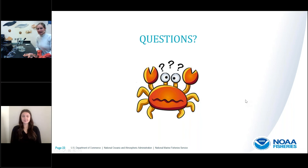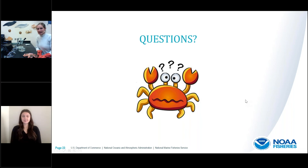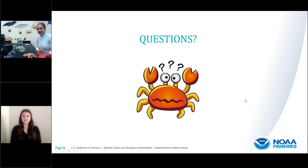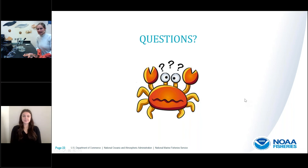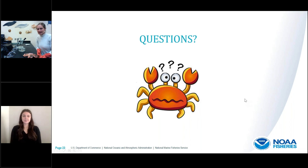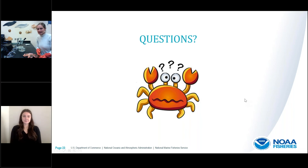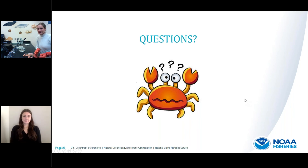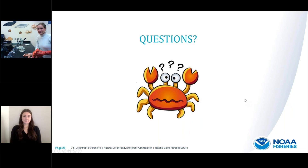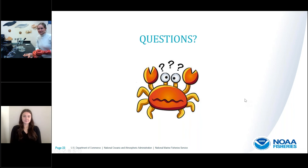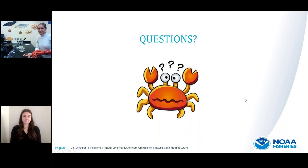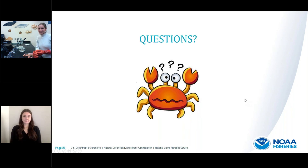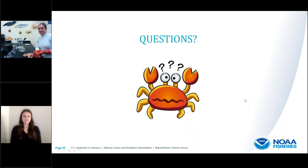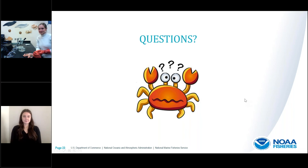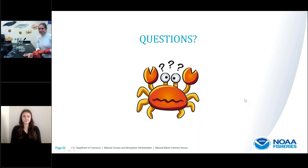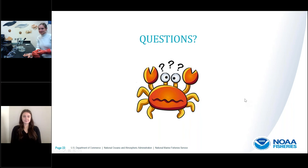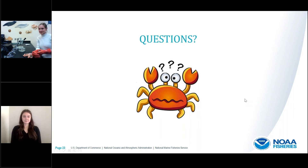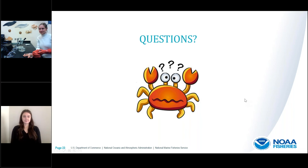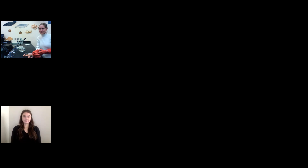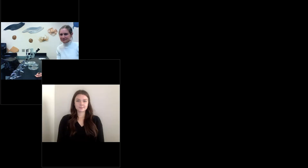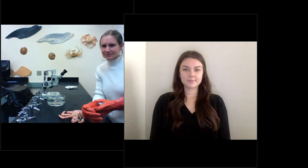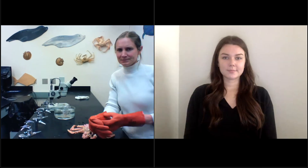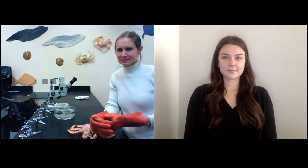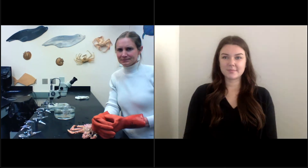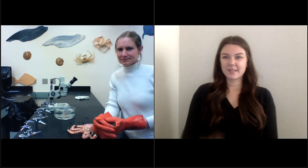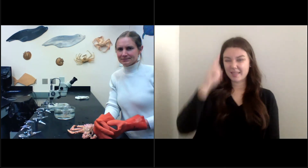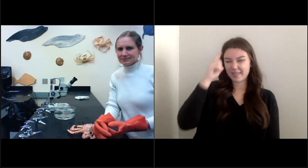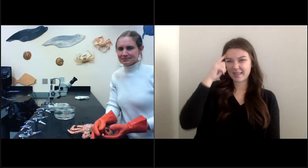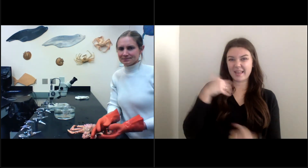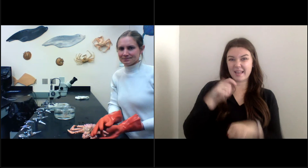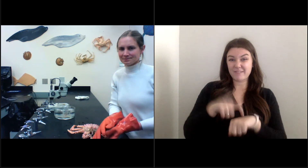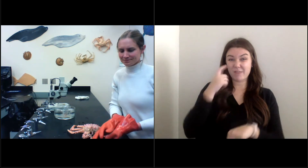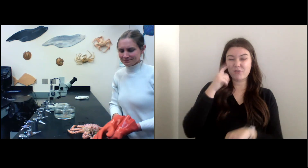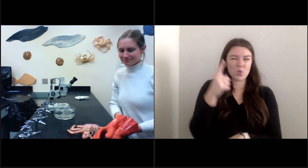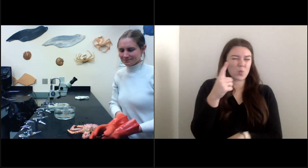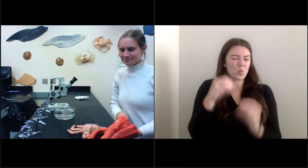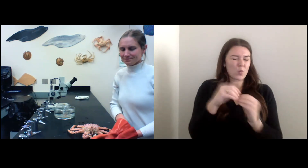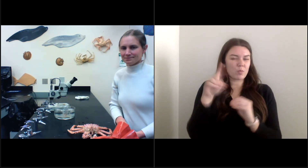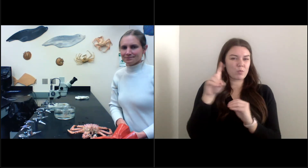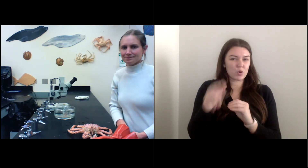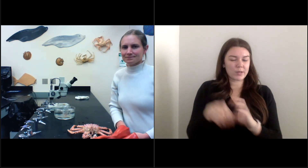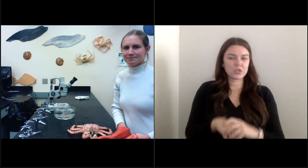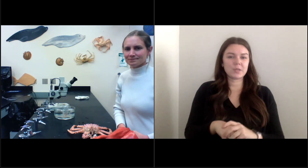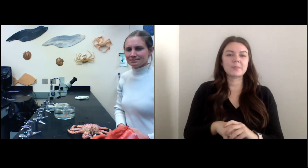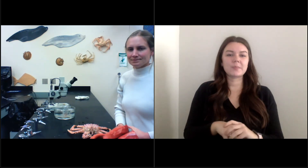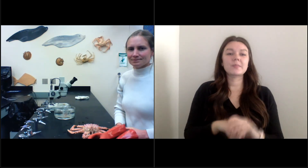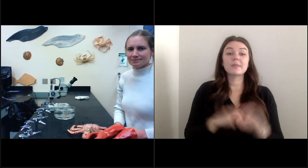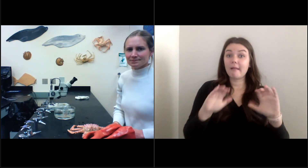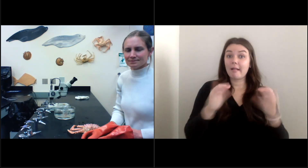[Lisa] Okay, I think we have time for one more question. So Ms. Herei's class was asking, how do you folks know that the different